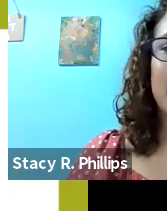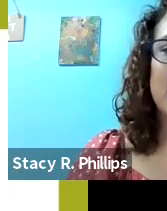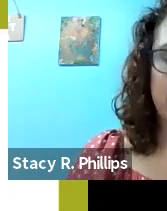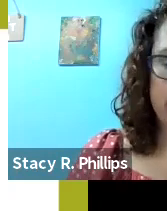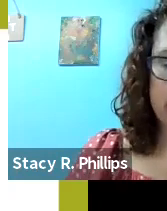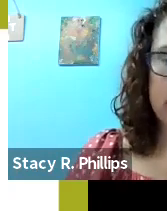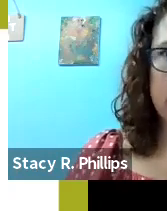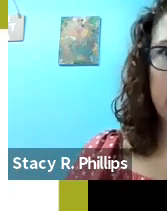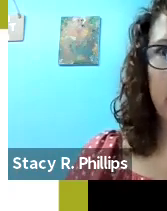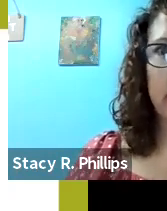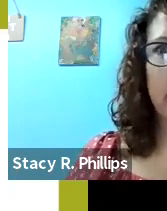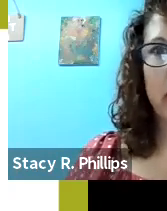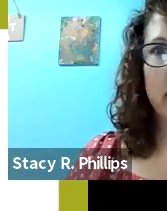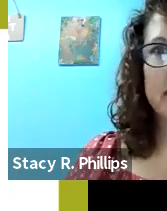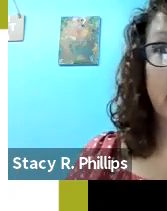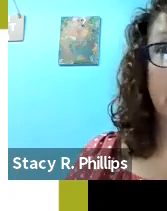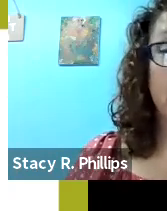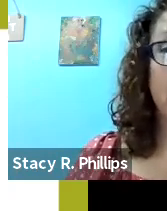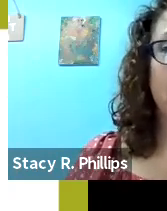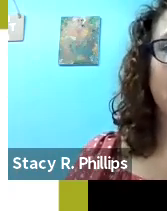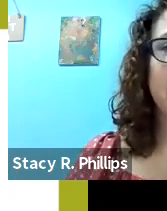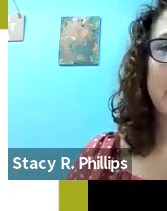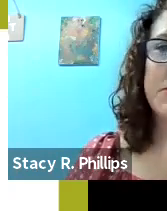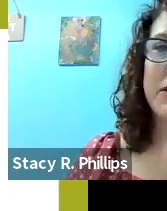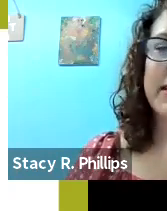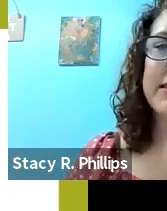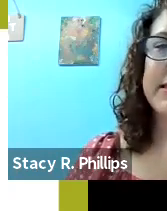different devices, it only requires a battery and pretty